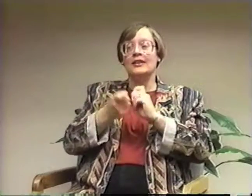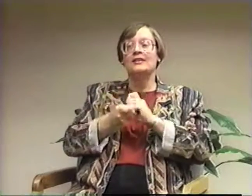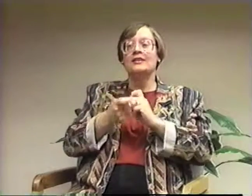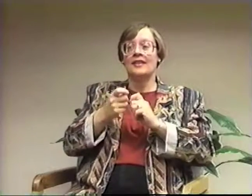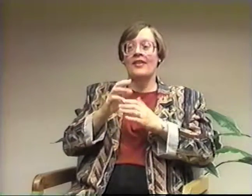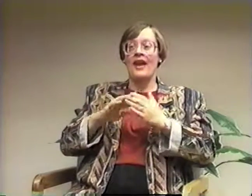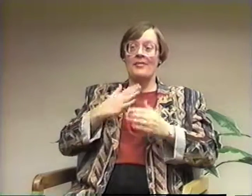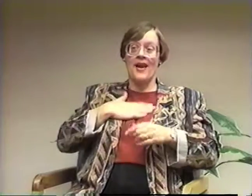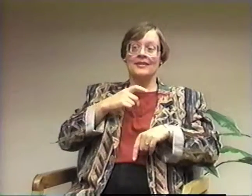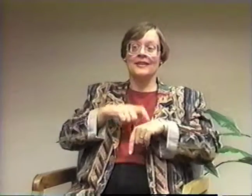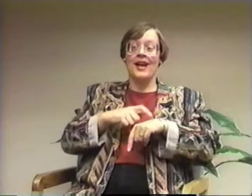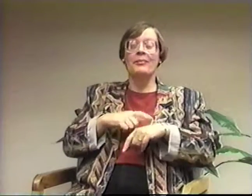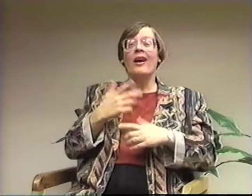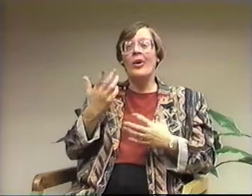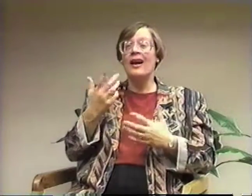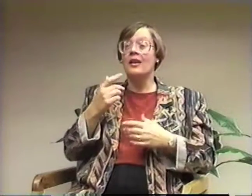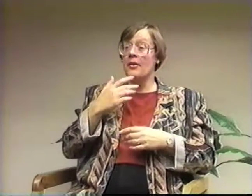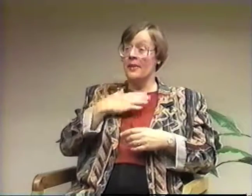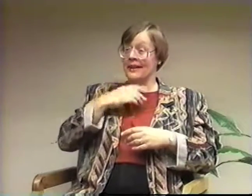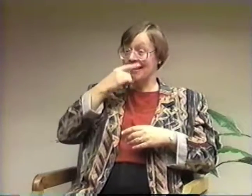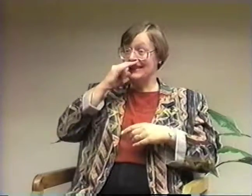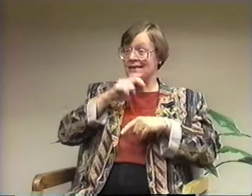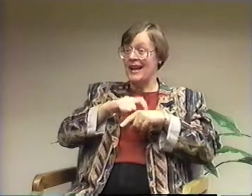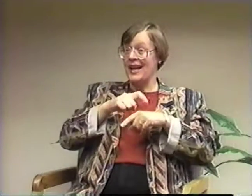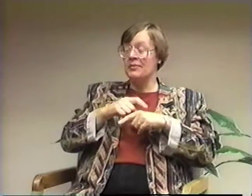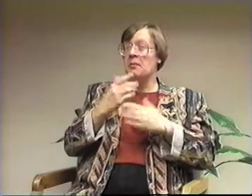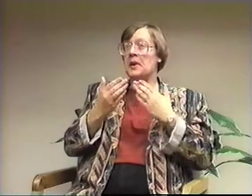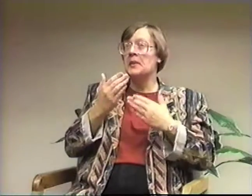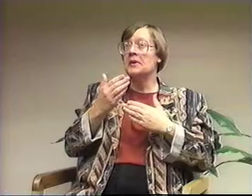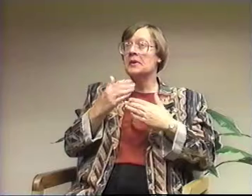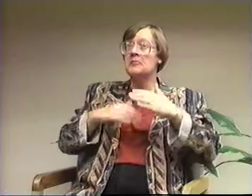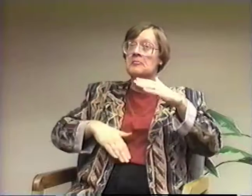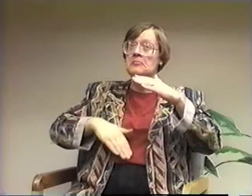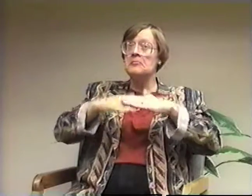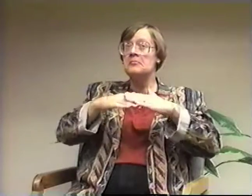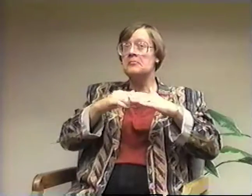Now we can do it ourselves with the relay service, which isn't perfect,